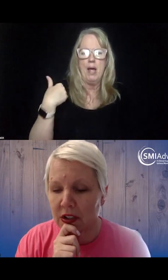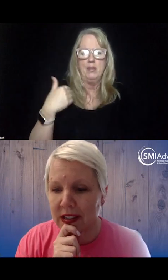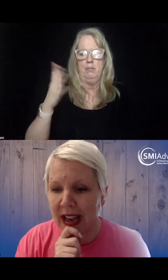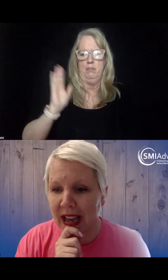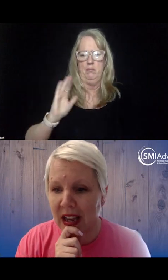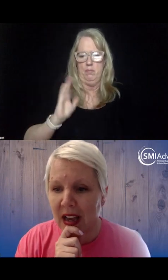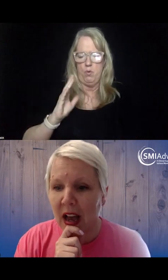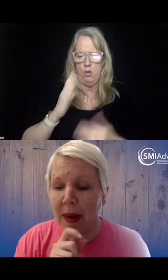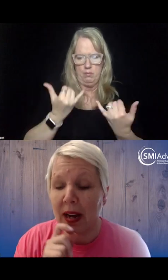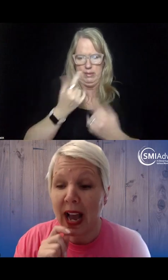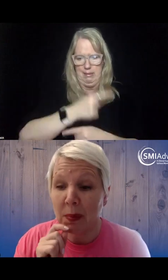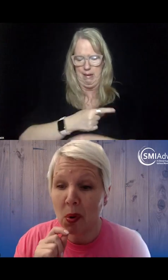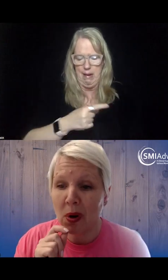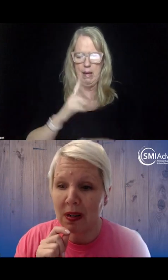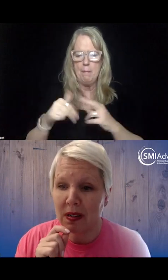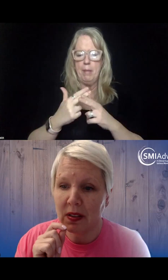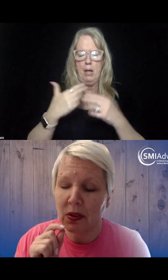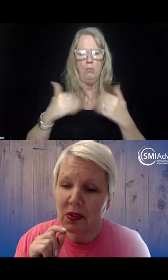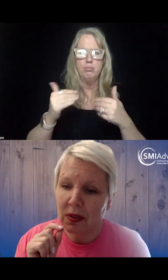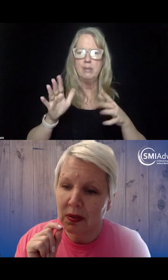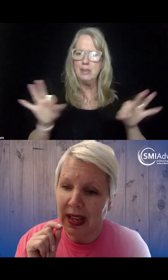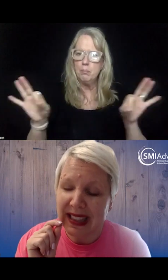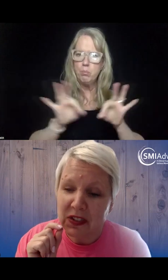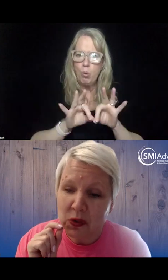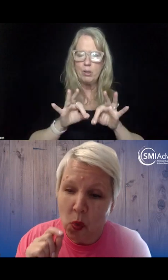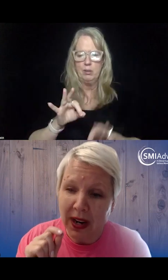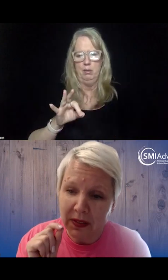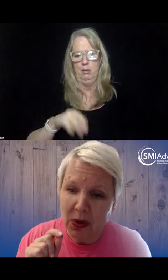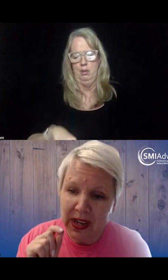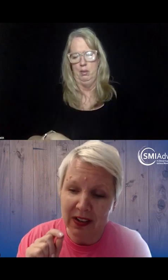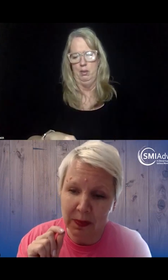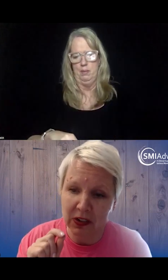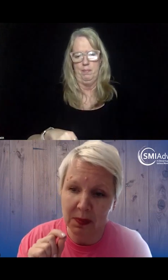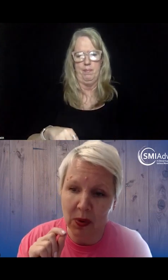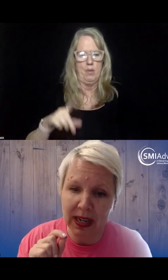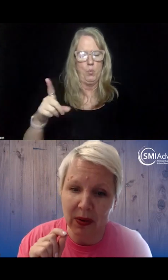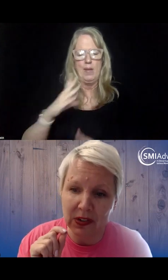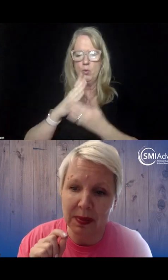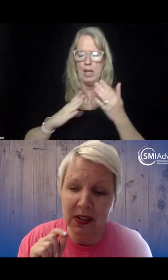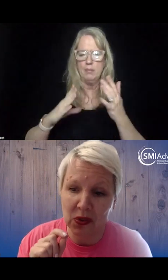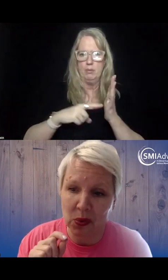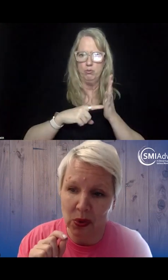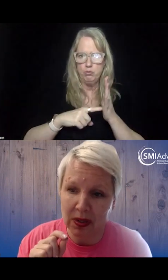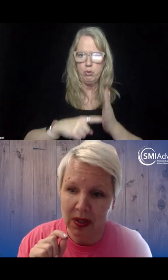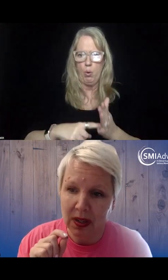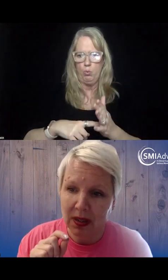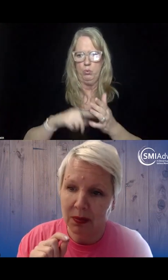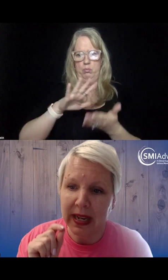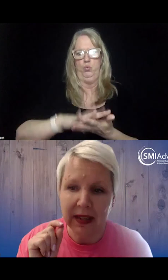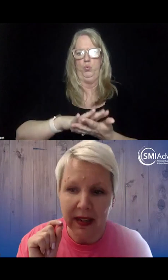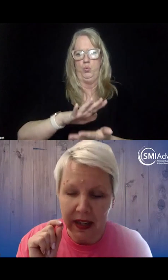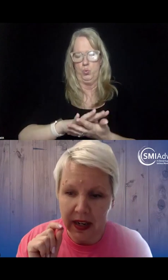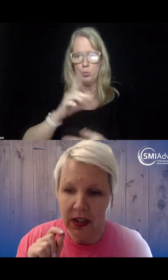TODAY HOW IMPORTANT ONE OF THOSE ASPECTS ARE IN SCHOOL, LIKE A